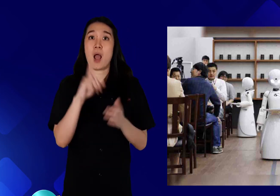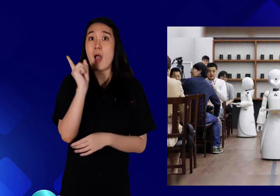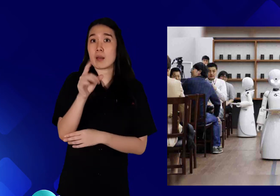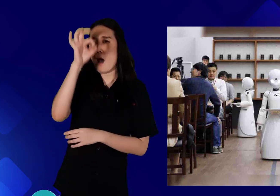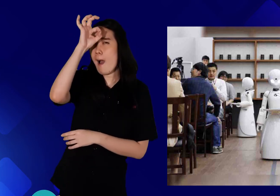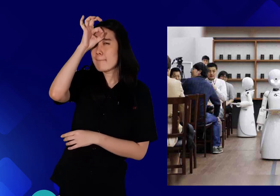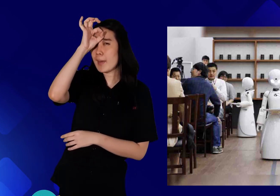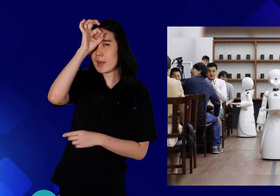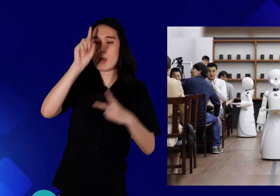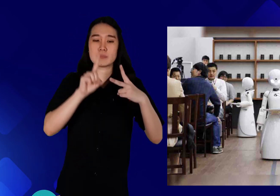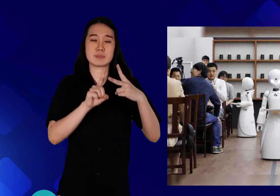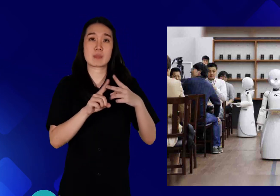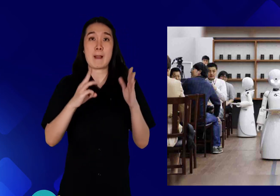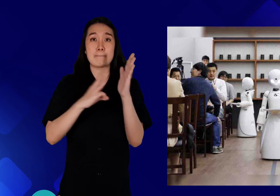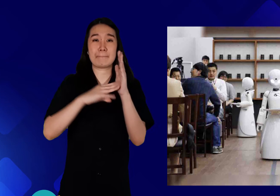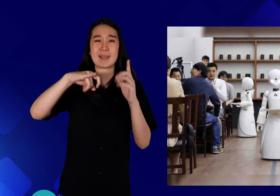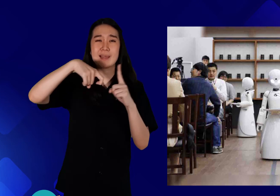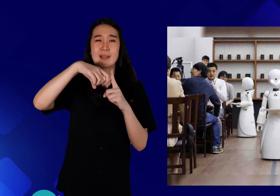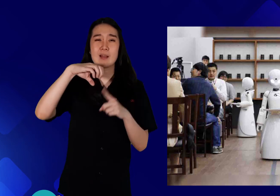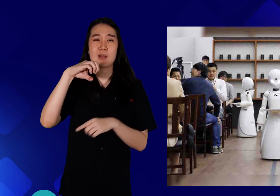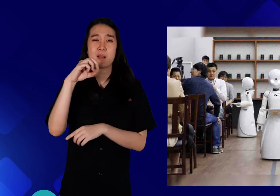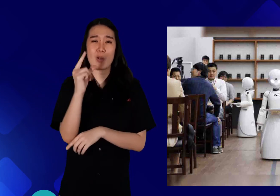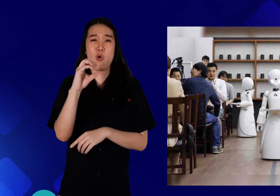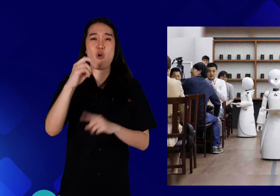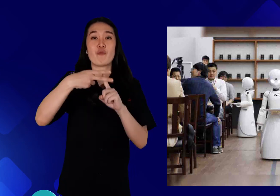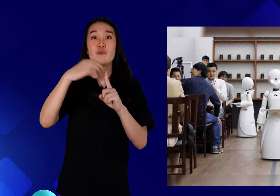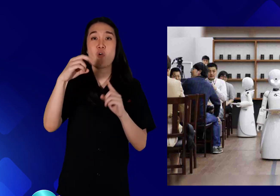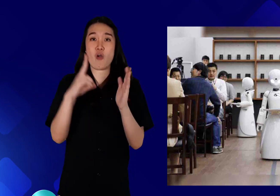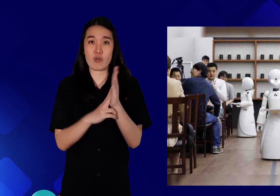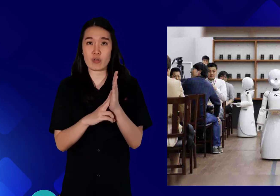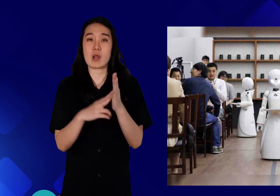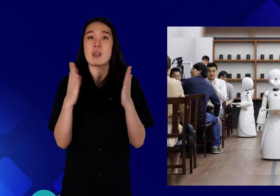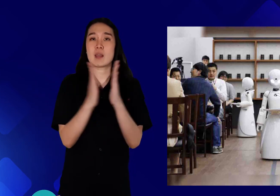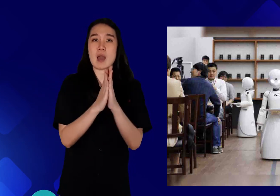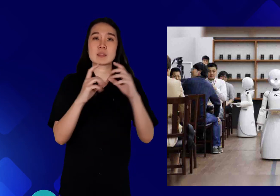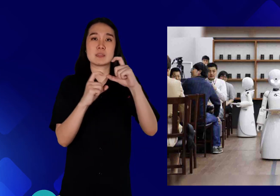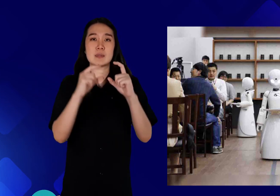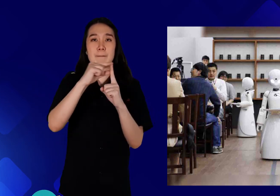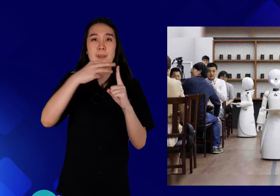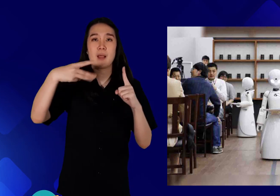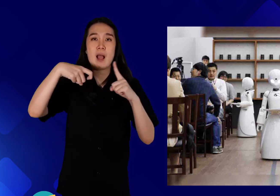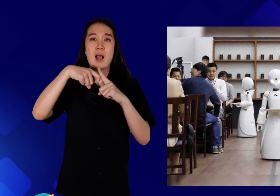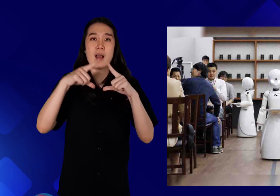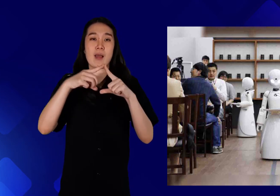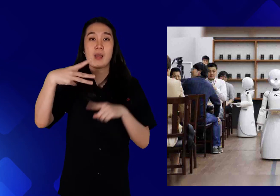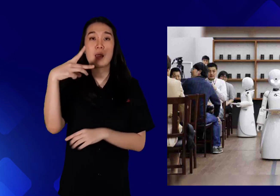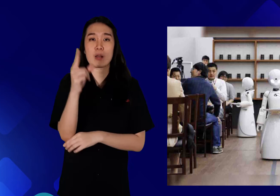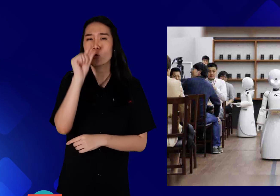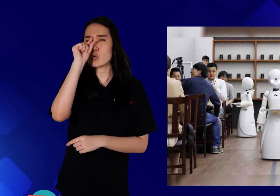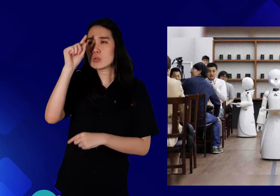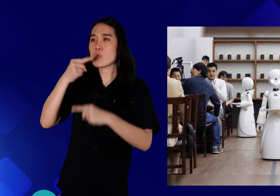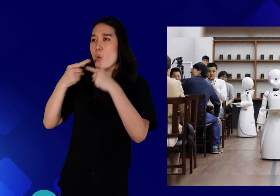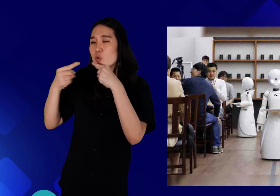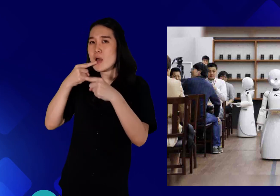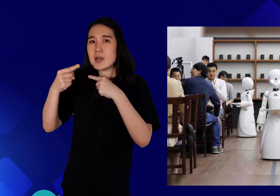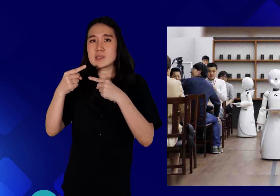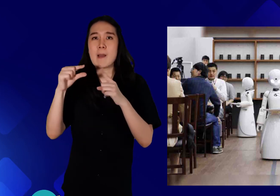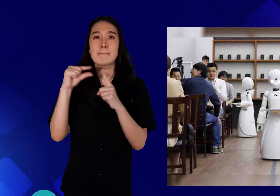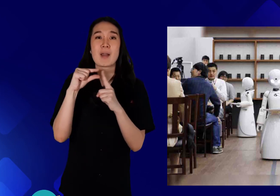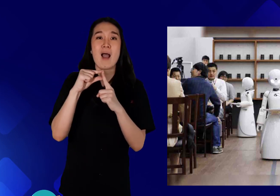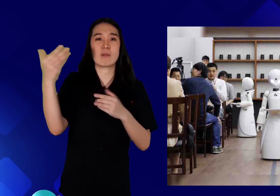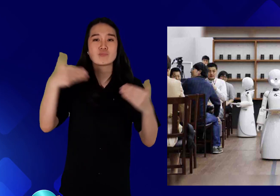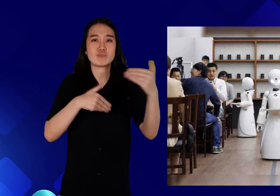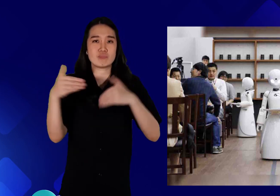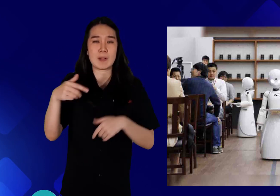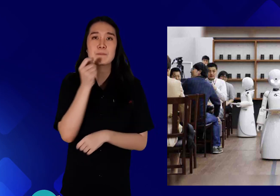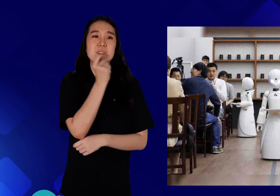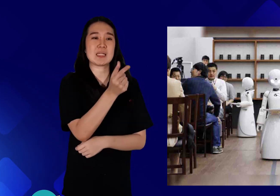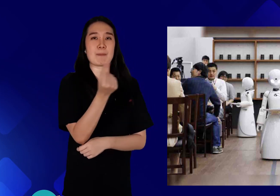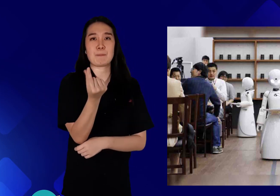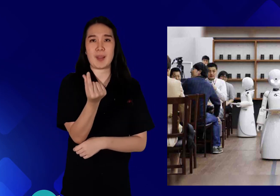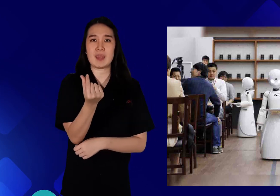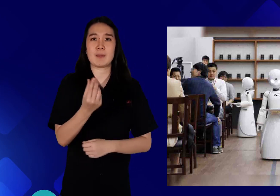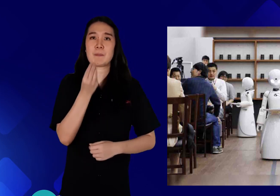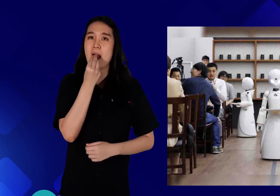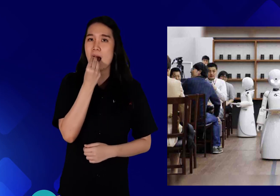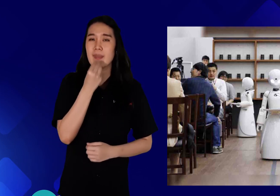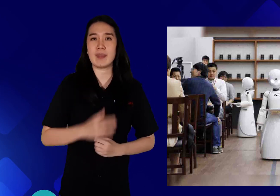There are cameras, microphones and speakers for communicate with customers in ordering food.